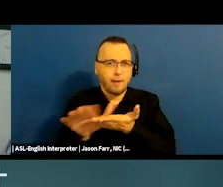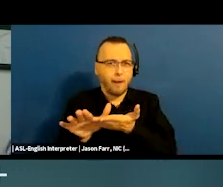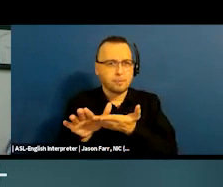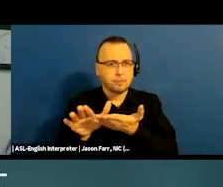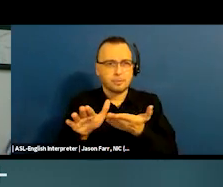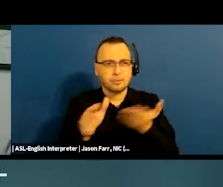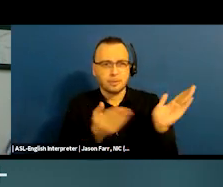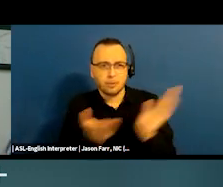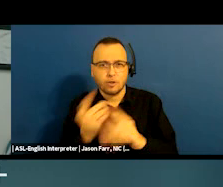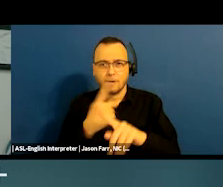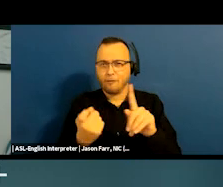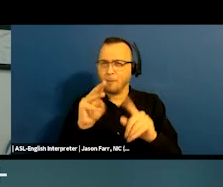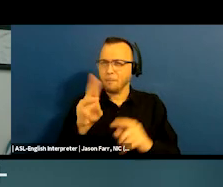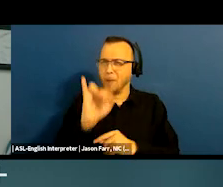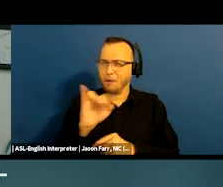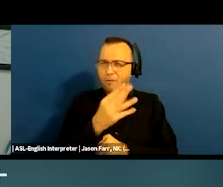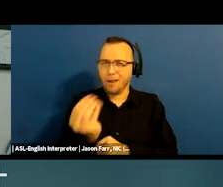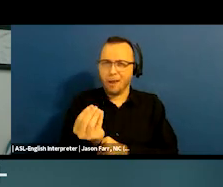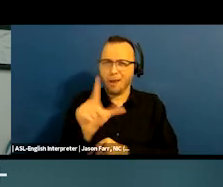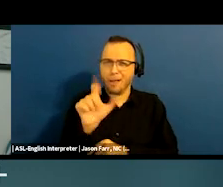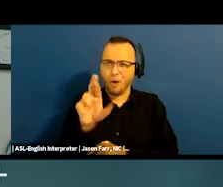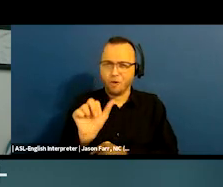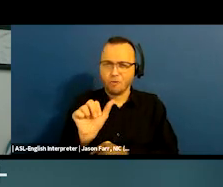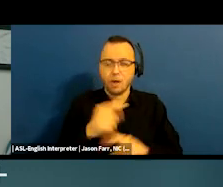most of the patients and the clients will respond